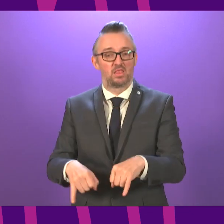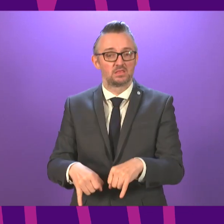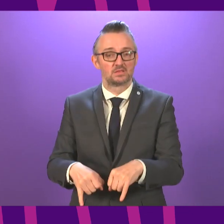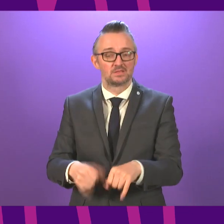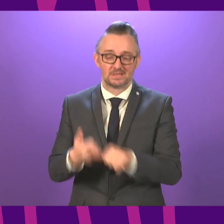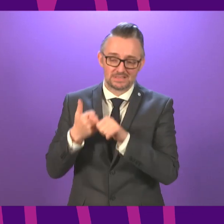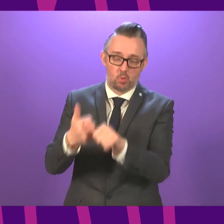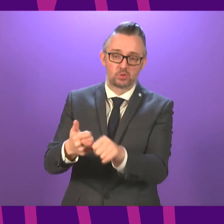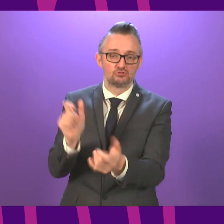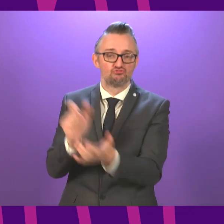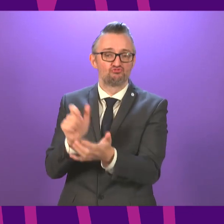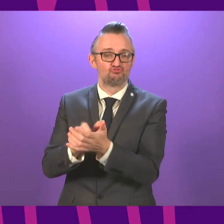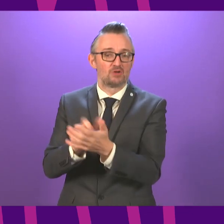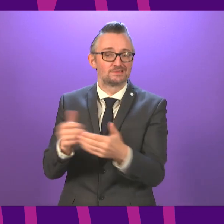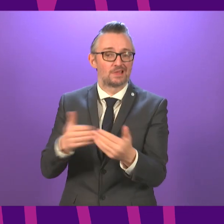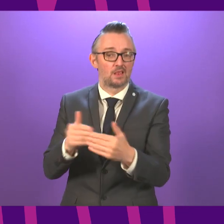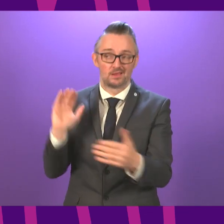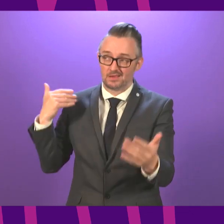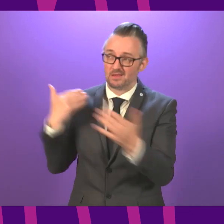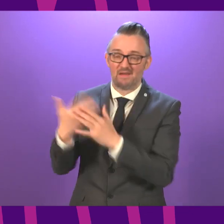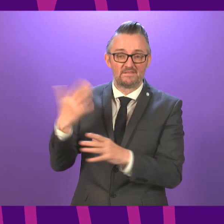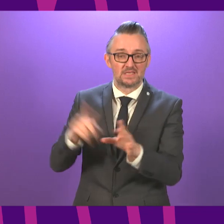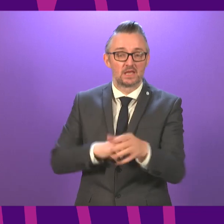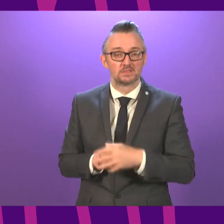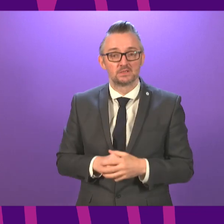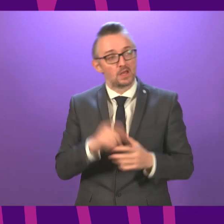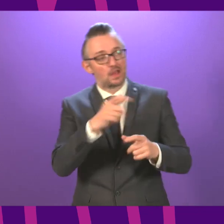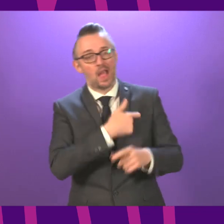including free-trade agreements with Canada, Japan, Singapore and South Korea.